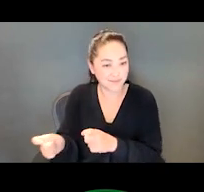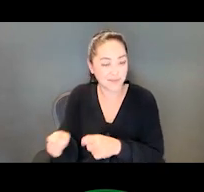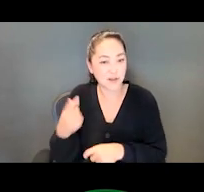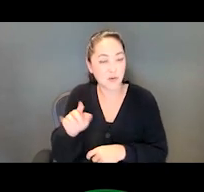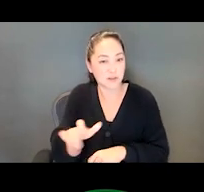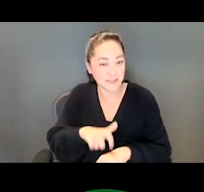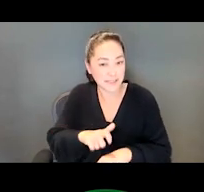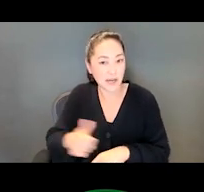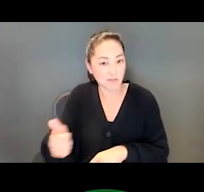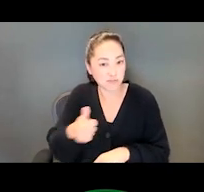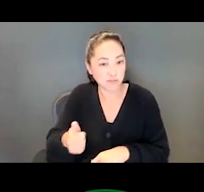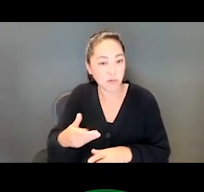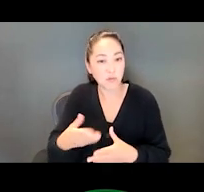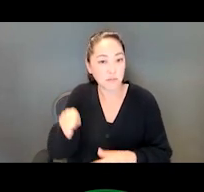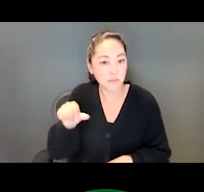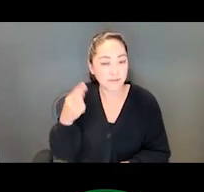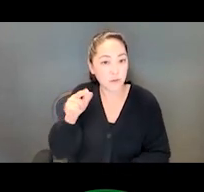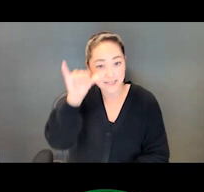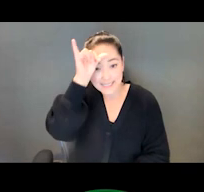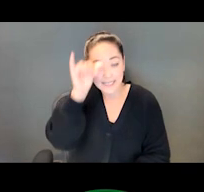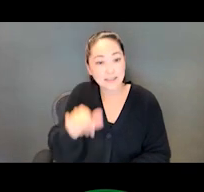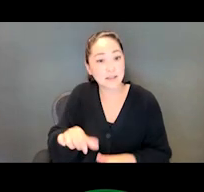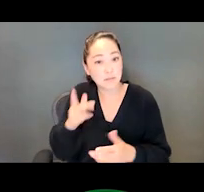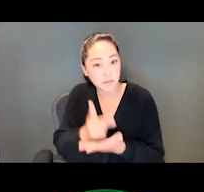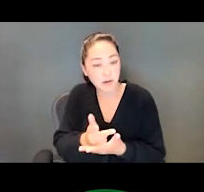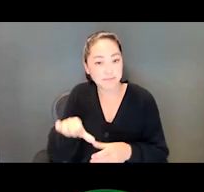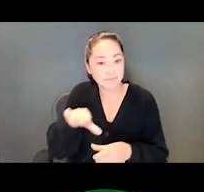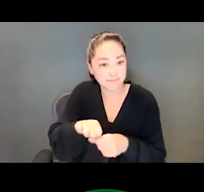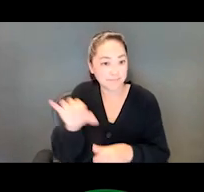such as taxi, parking, and gas money.